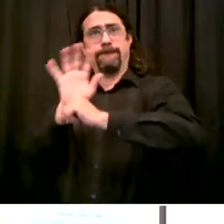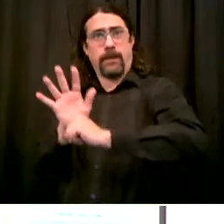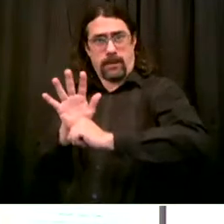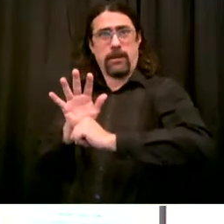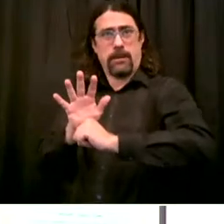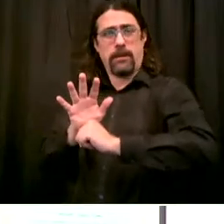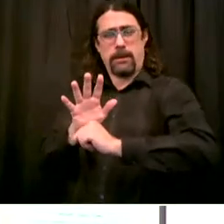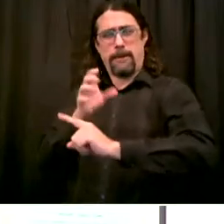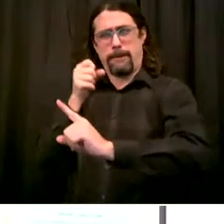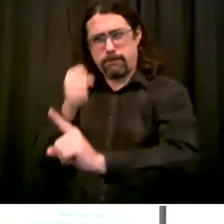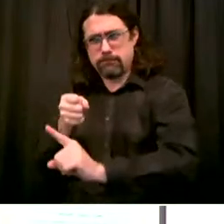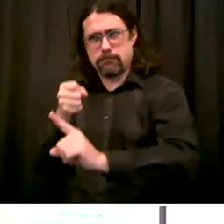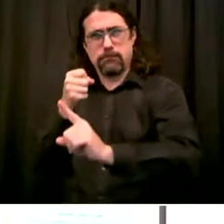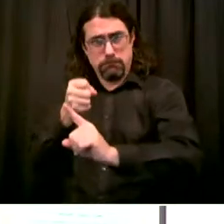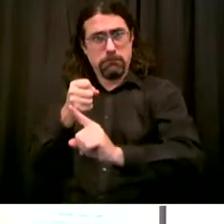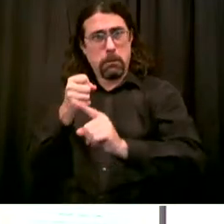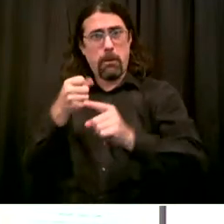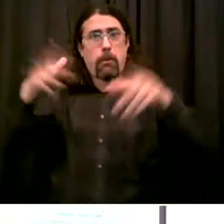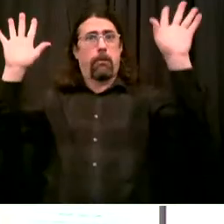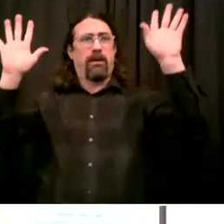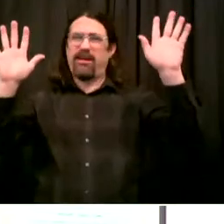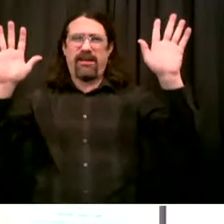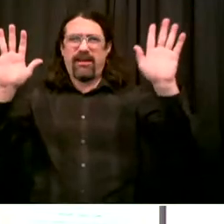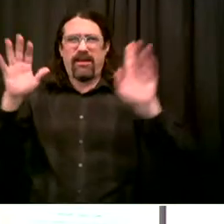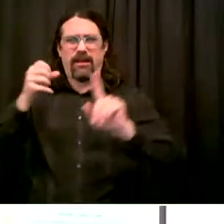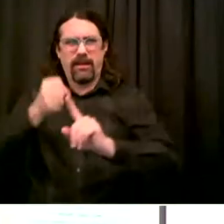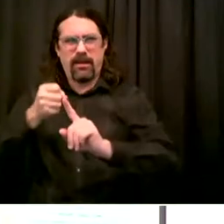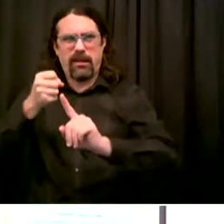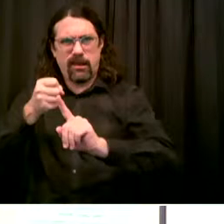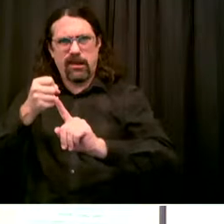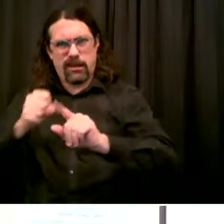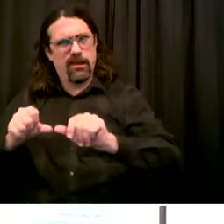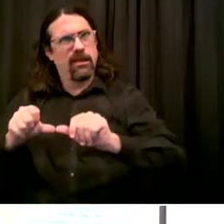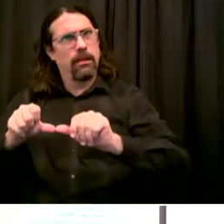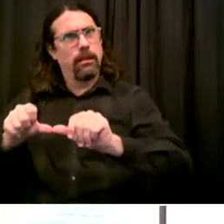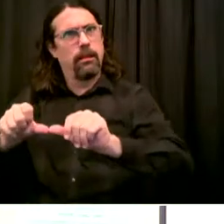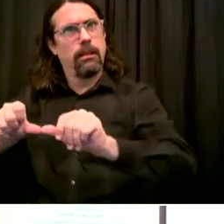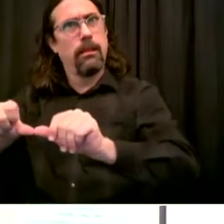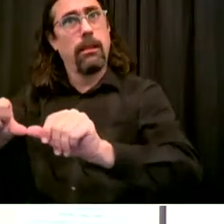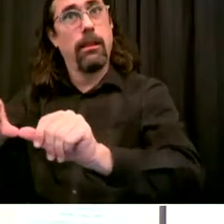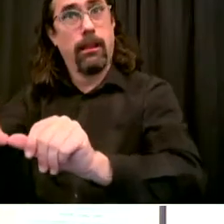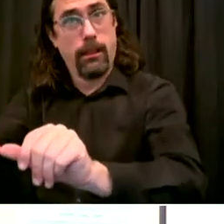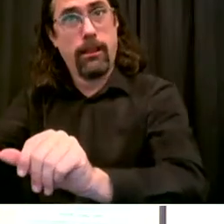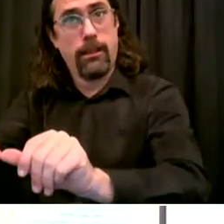AND THE E PROBLEMS. ONE THING T